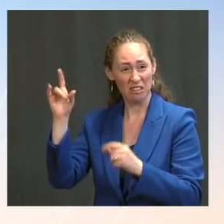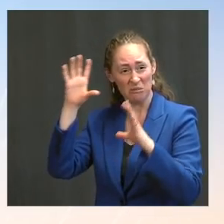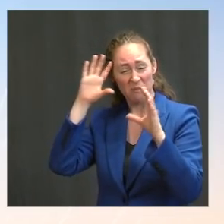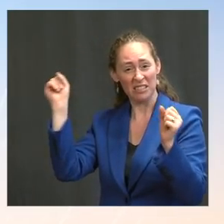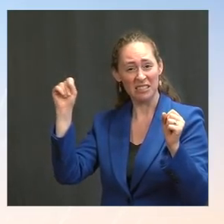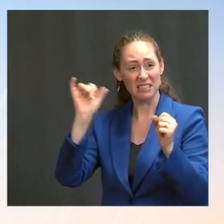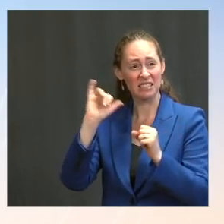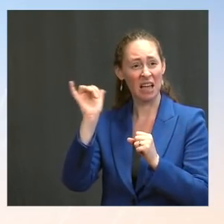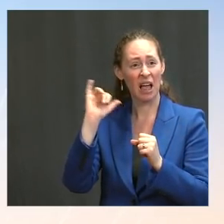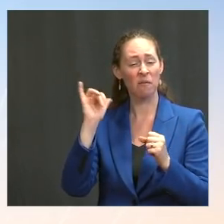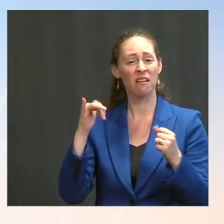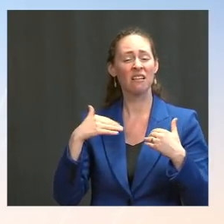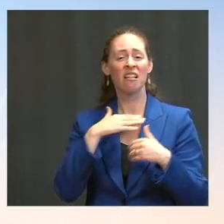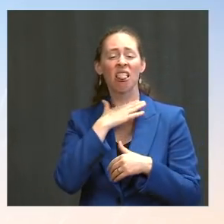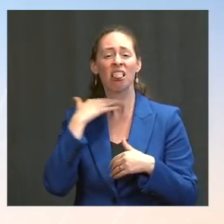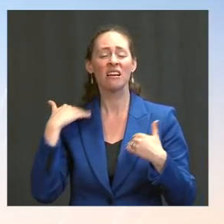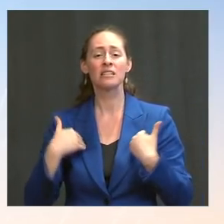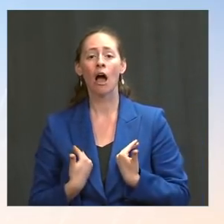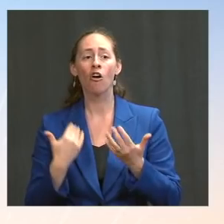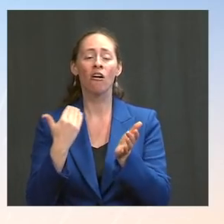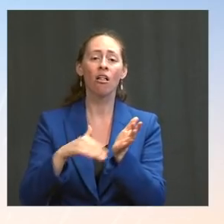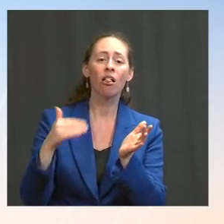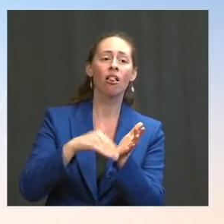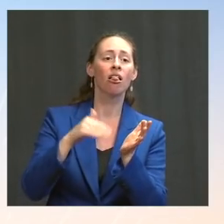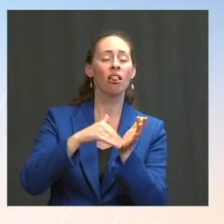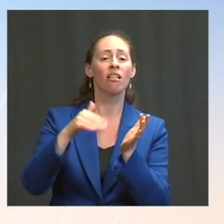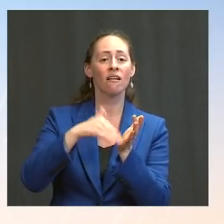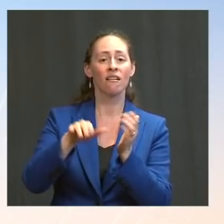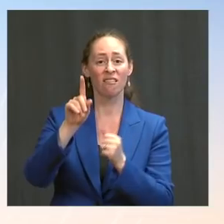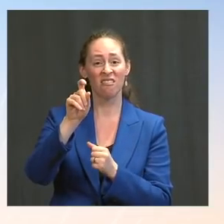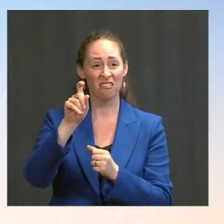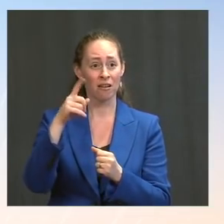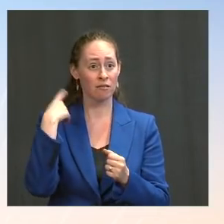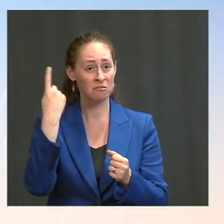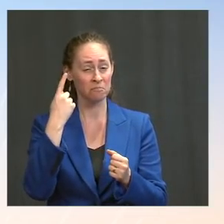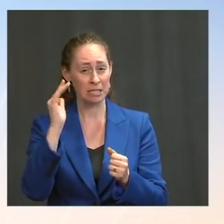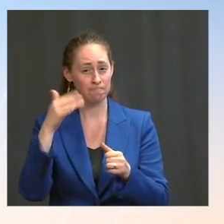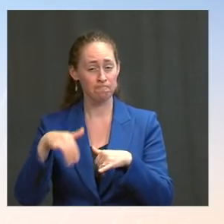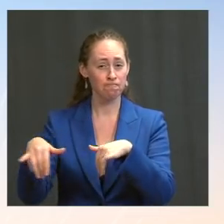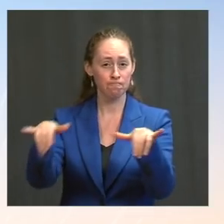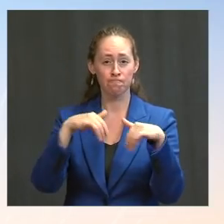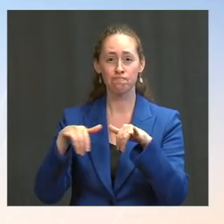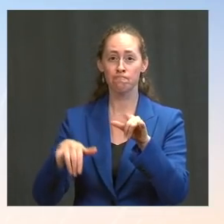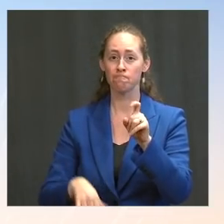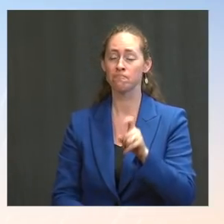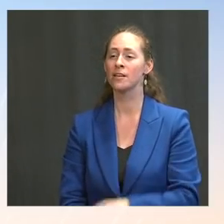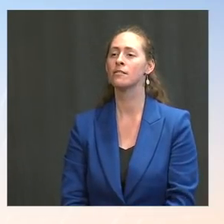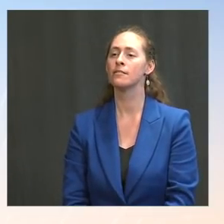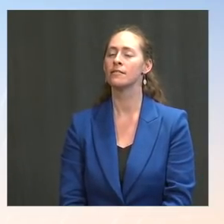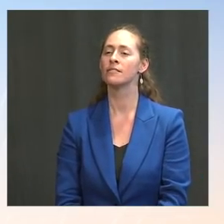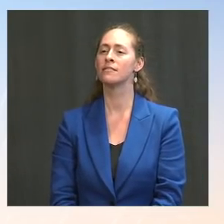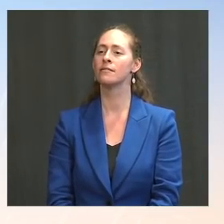at the fate of Afghanistan. They may have "Afghanistan fatigue." Does the President feel that way?